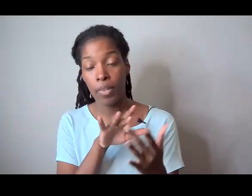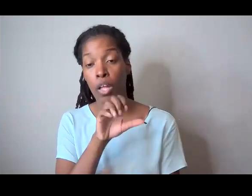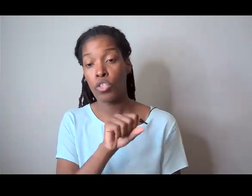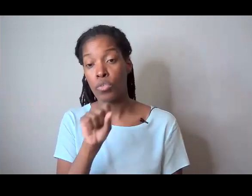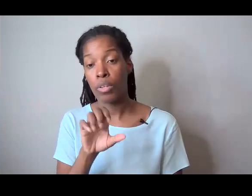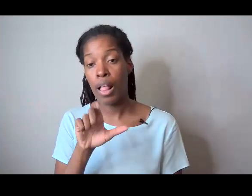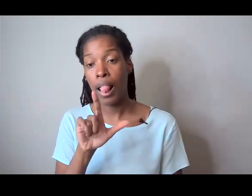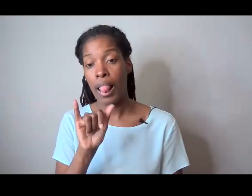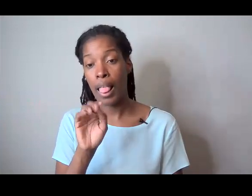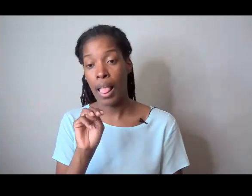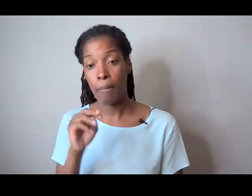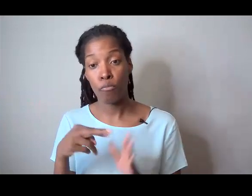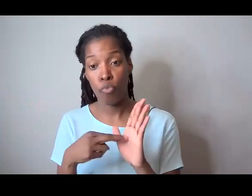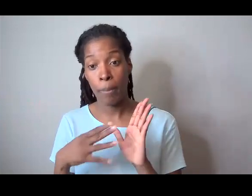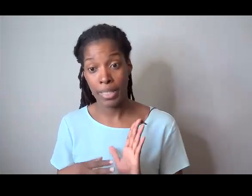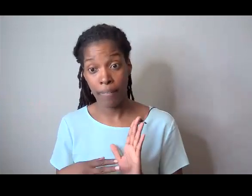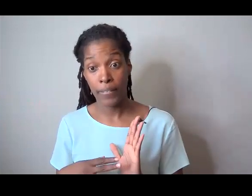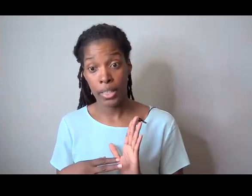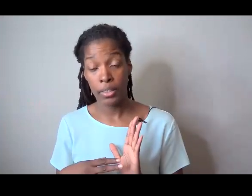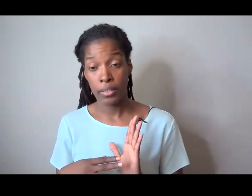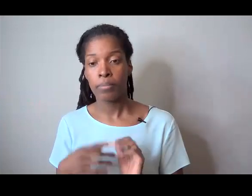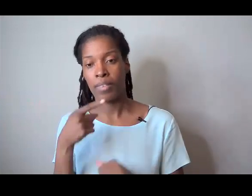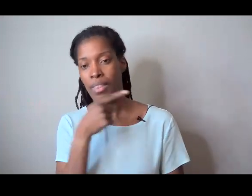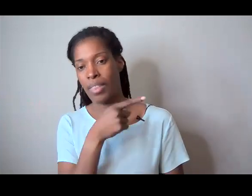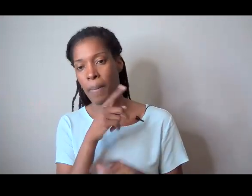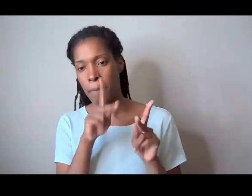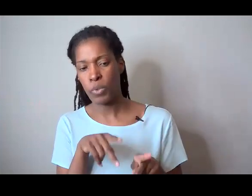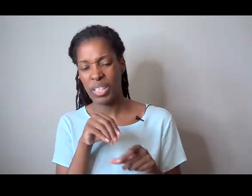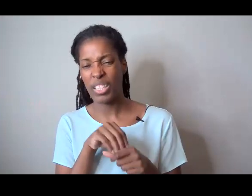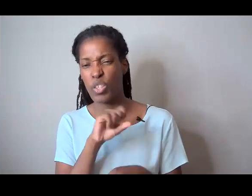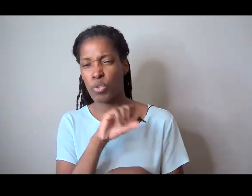The claims representative, the person that social security that manages your benefits,